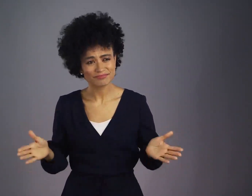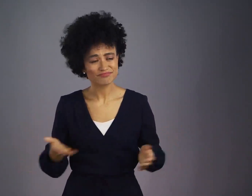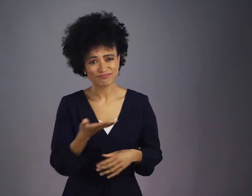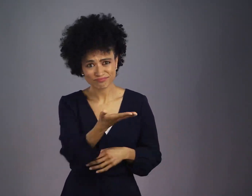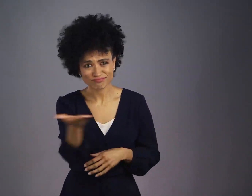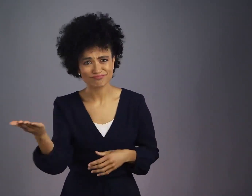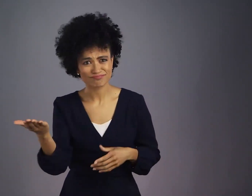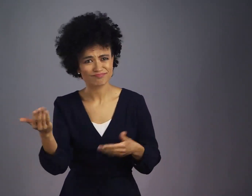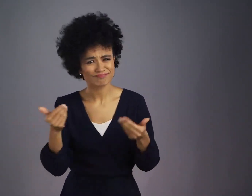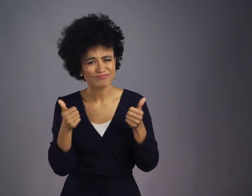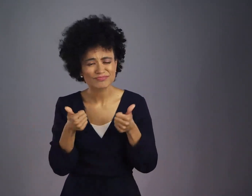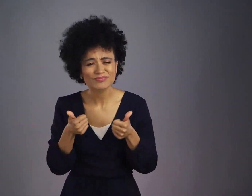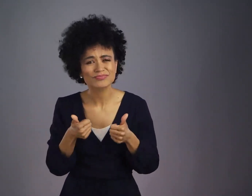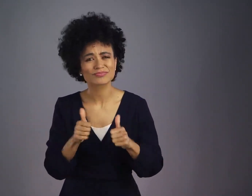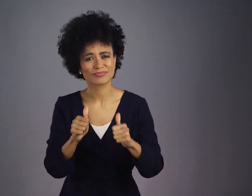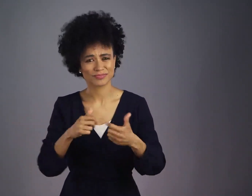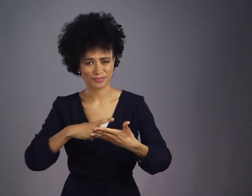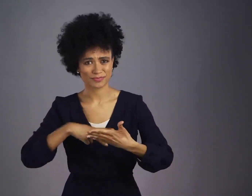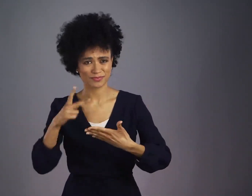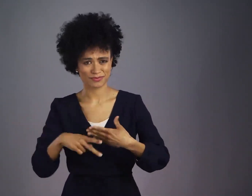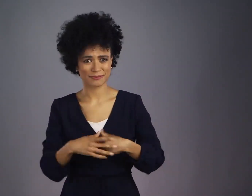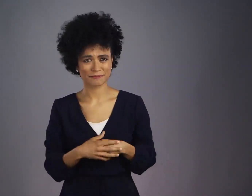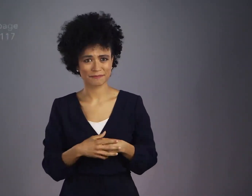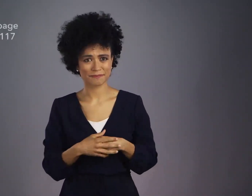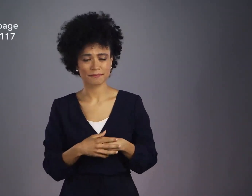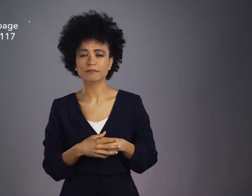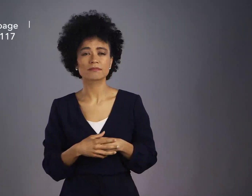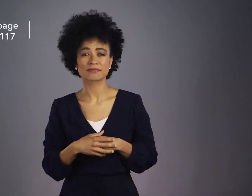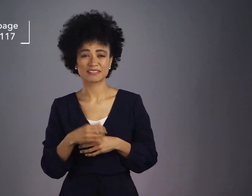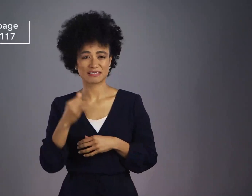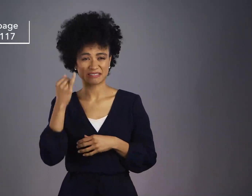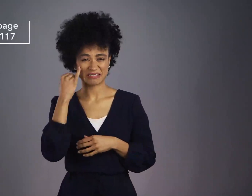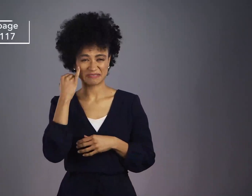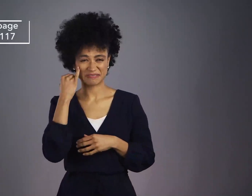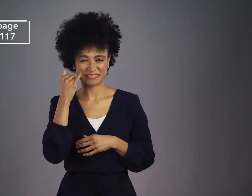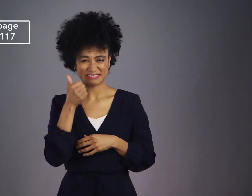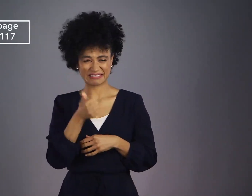We urge you to try our program, for nothing will be so helpful to your husband